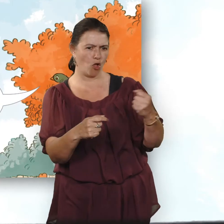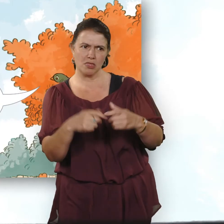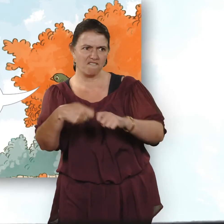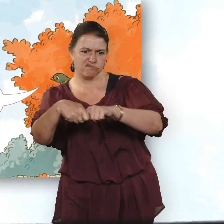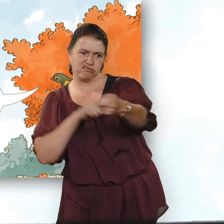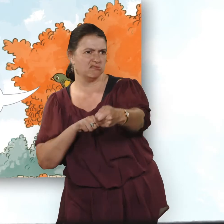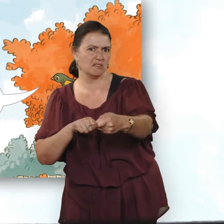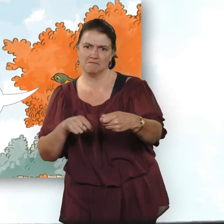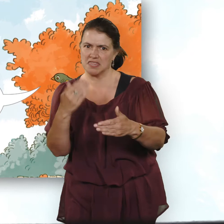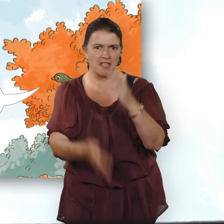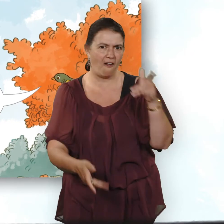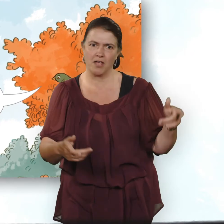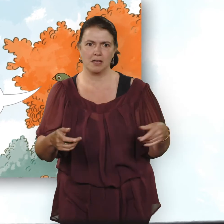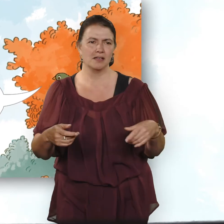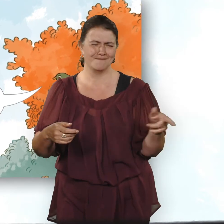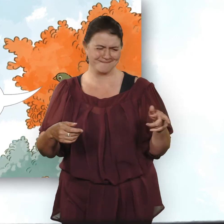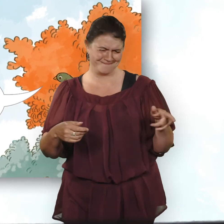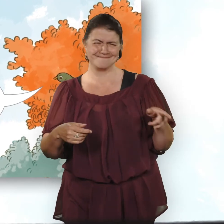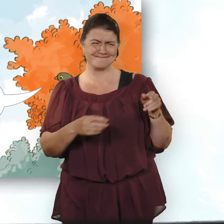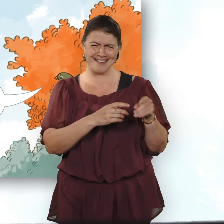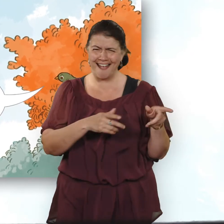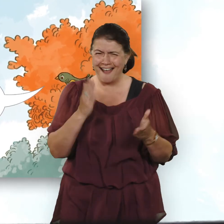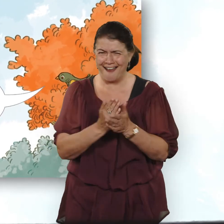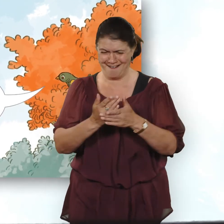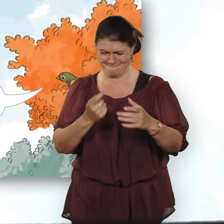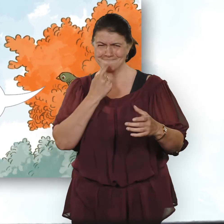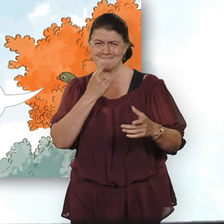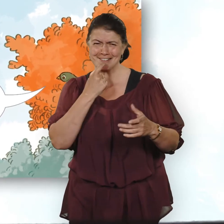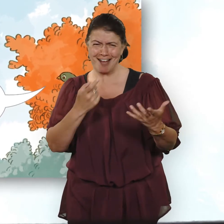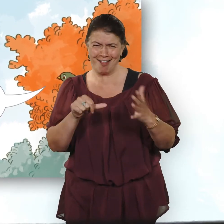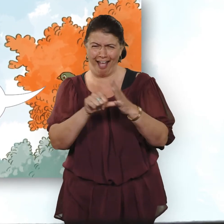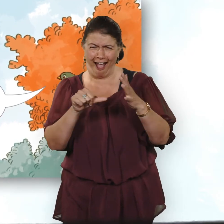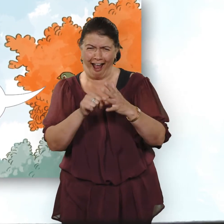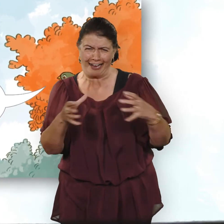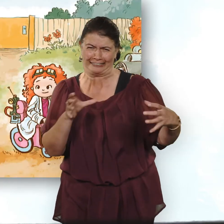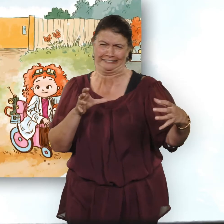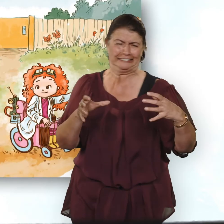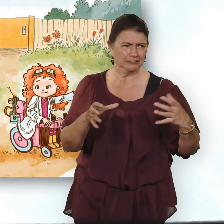Metal is far too hard and stiff. It’s a terrible idea!